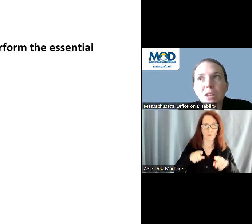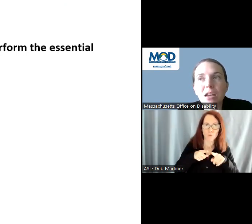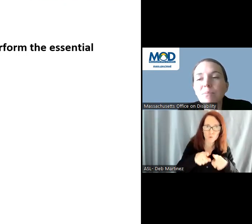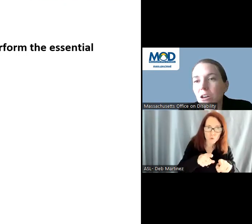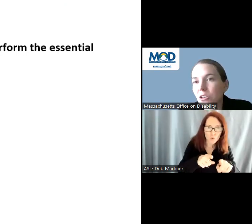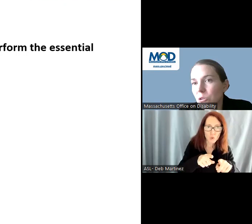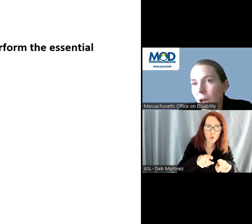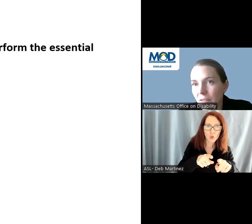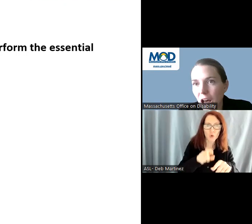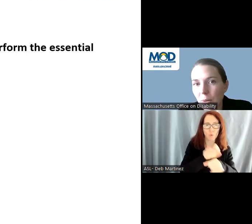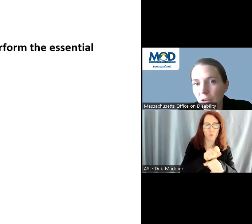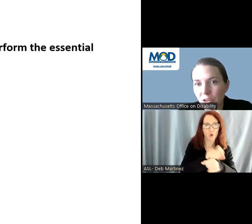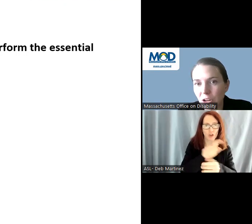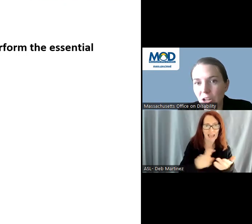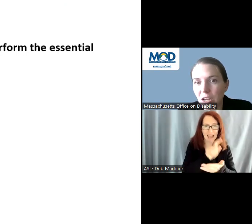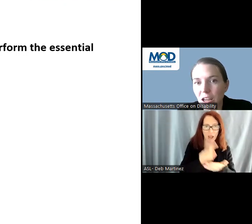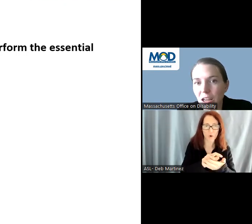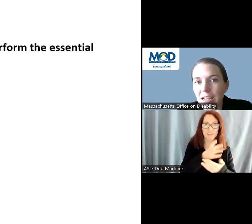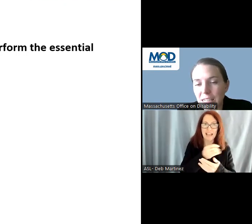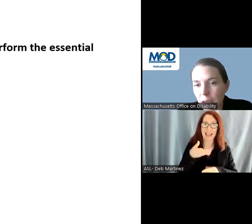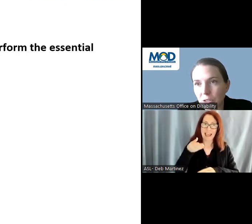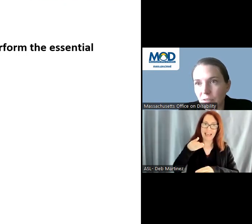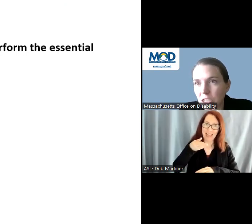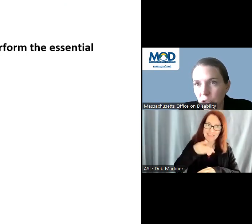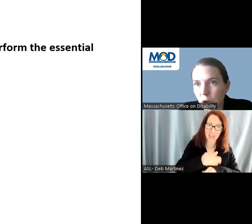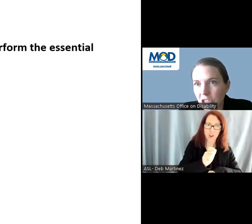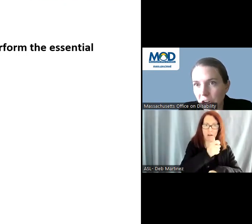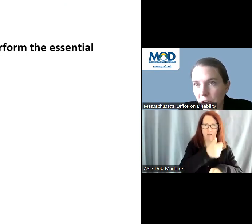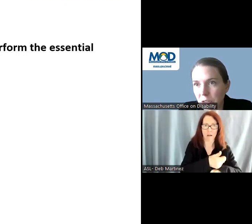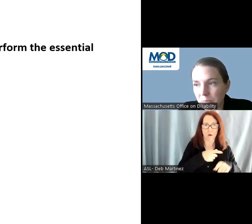Camille you'll have a couple of good examples of this do you want to share those?